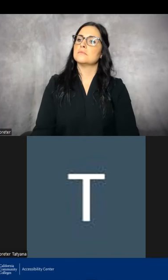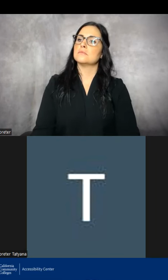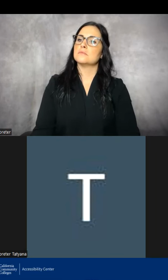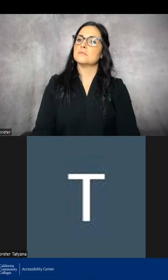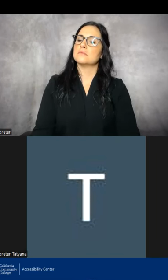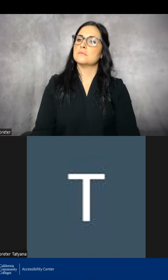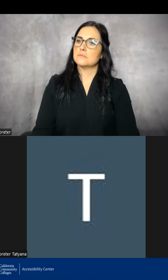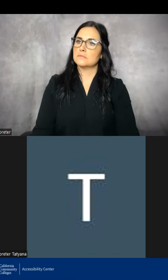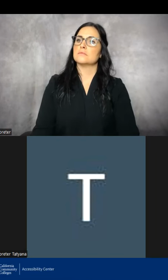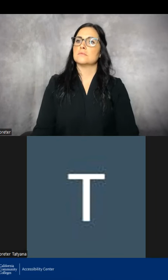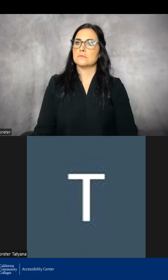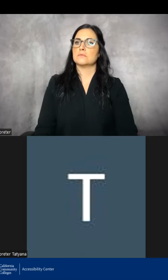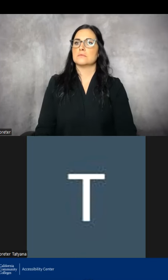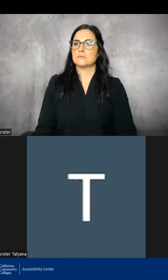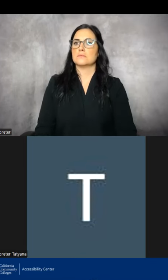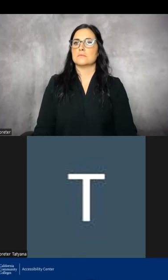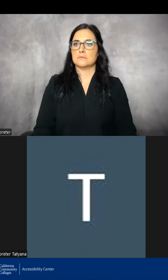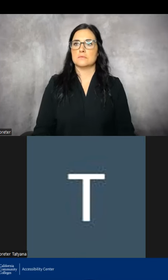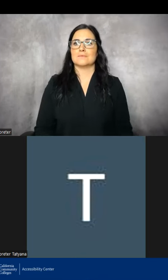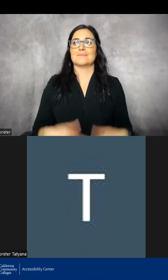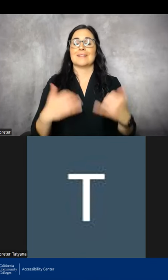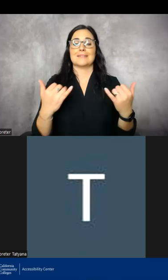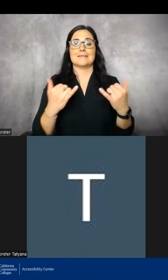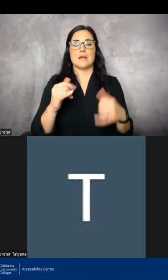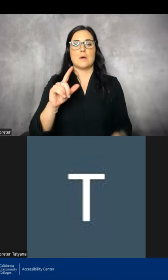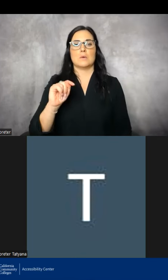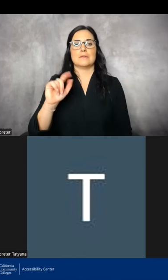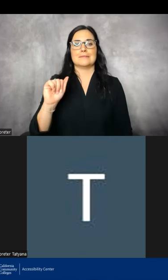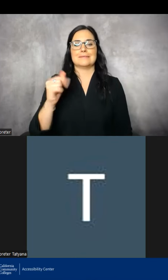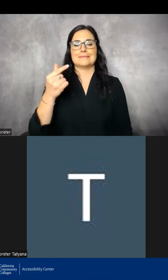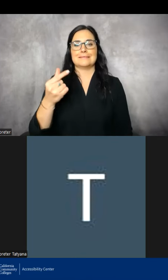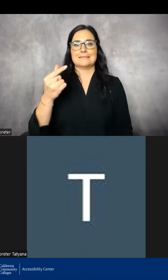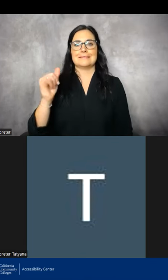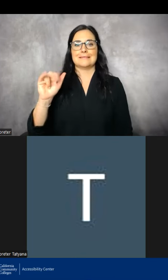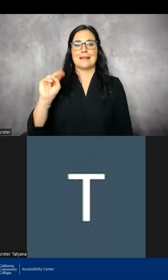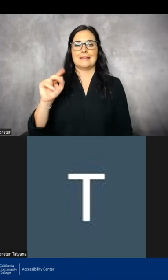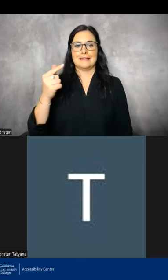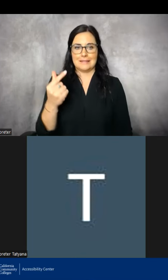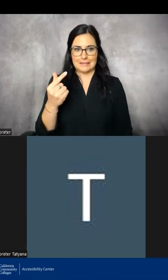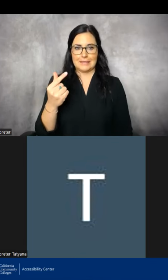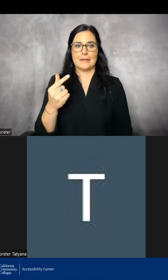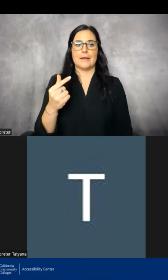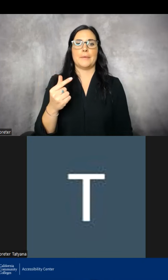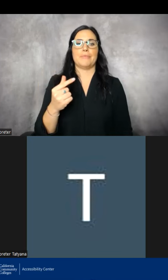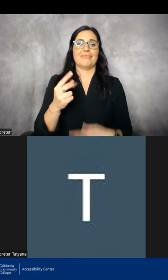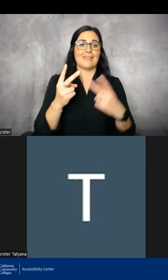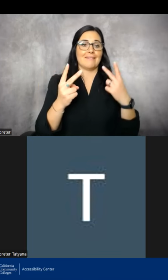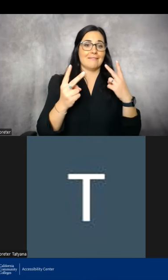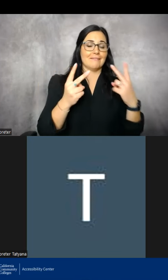And tagging. Vast barriers, visuals, authoring, settings, tagging,